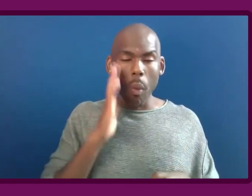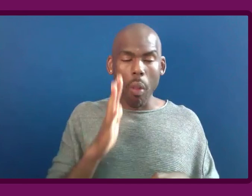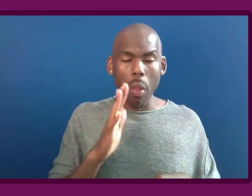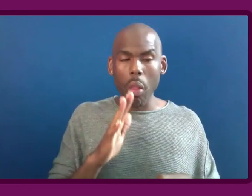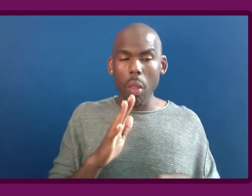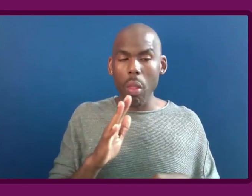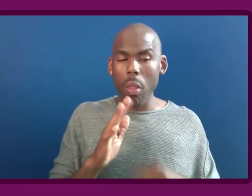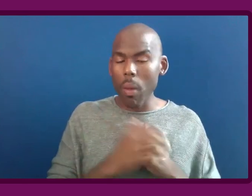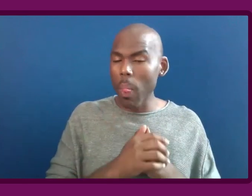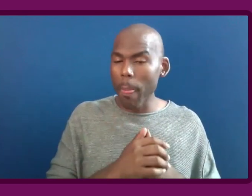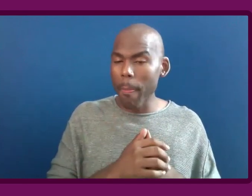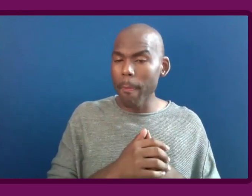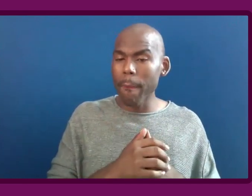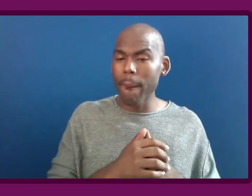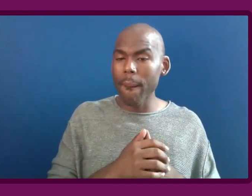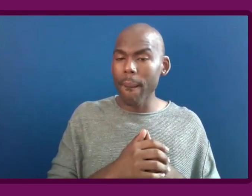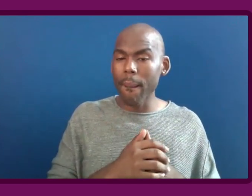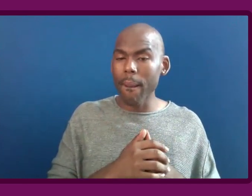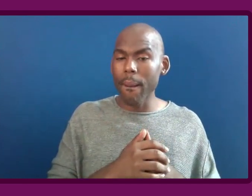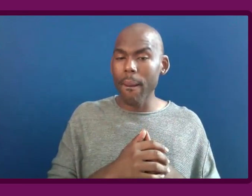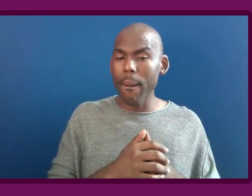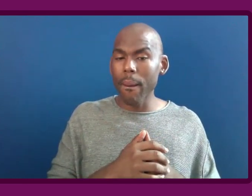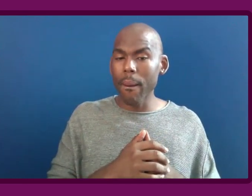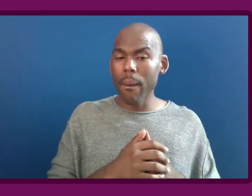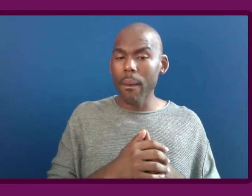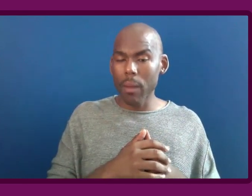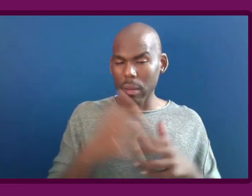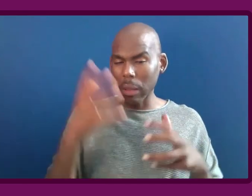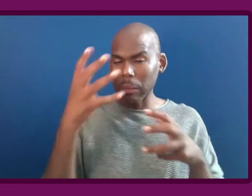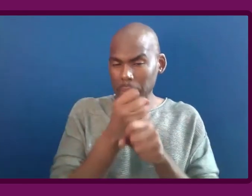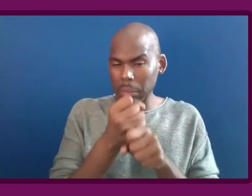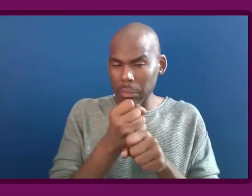realized that, what if there's someone in the world that feels as broken as me